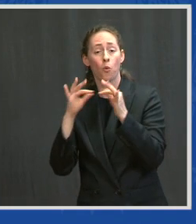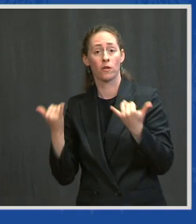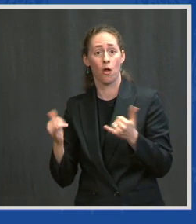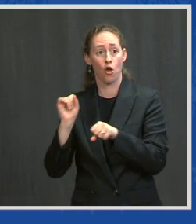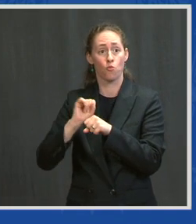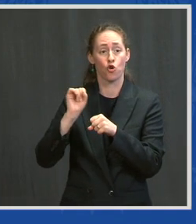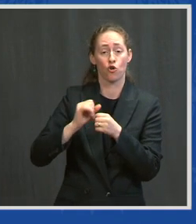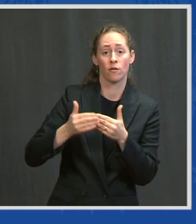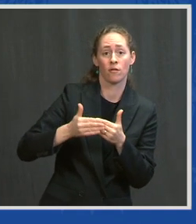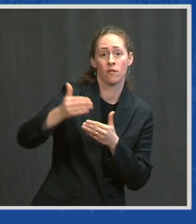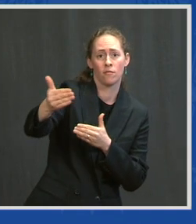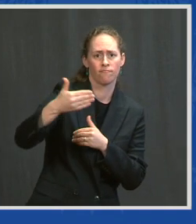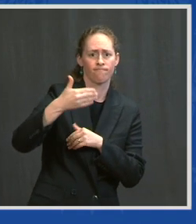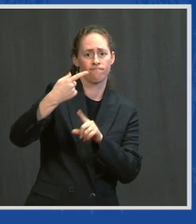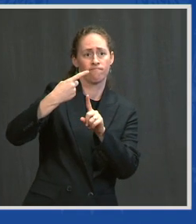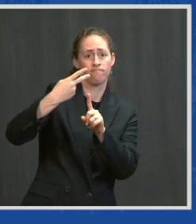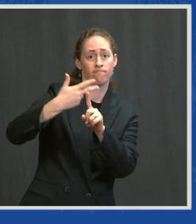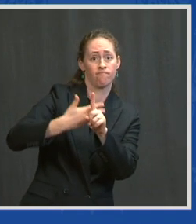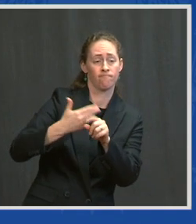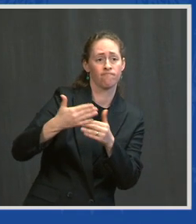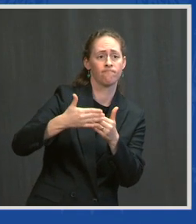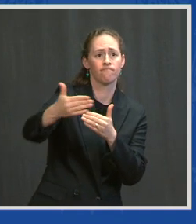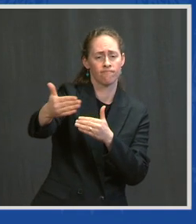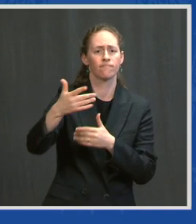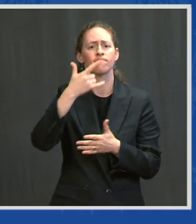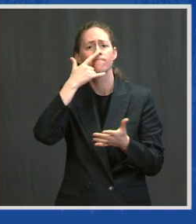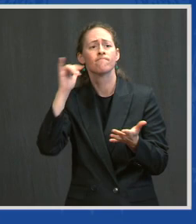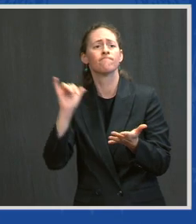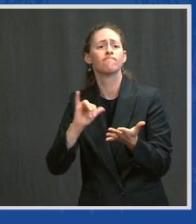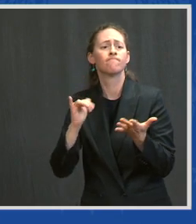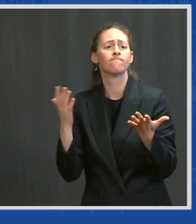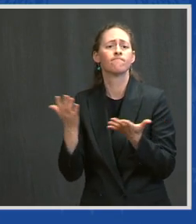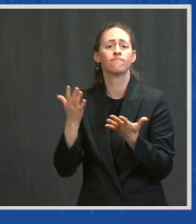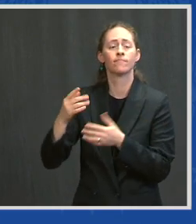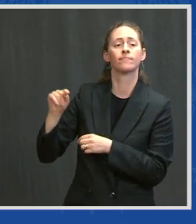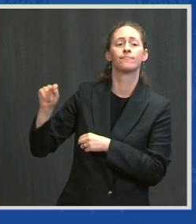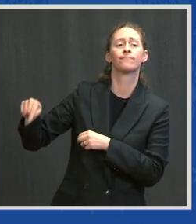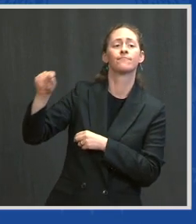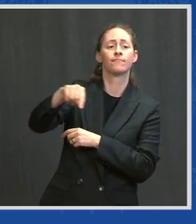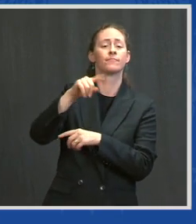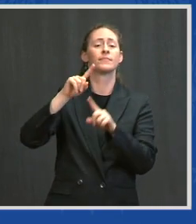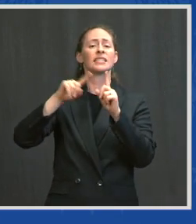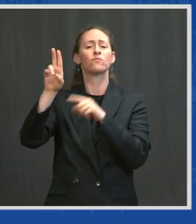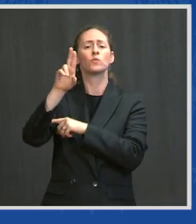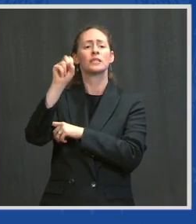Every one of our U.S. attorney's offices is working with its local partners to establish an immediate plan